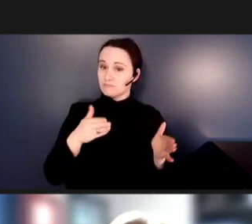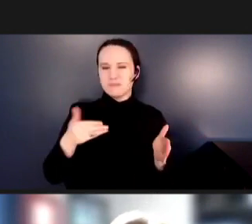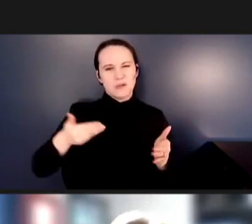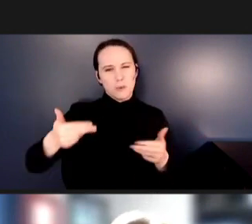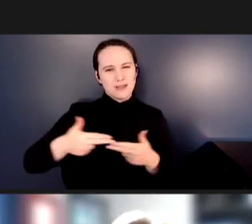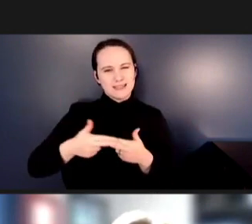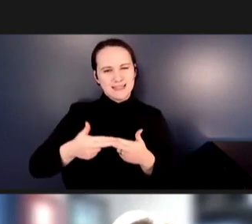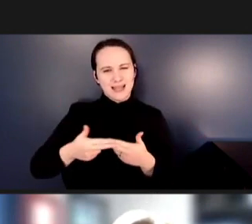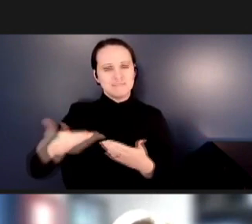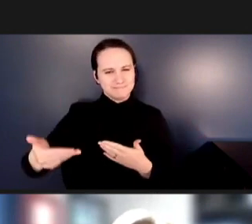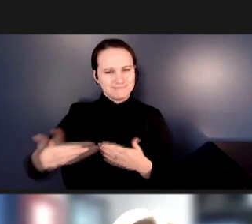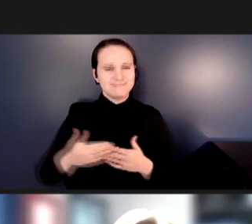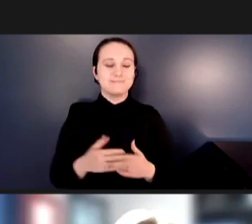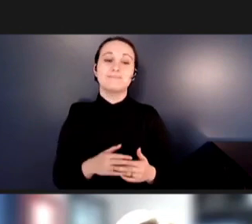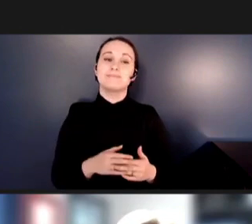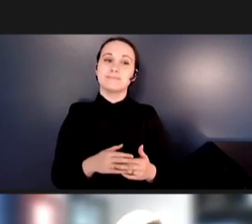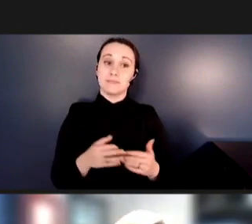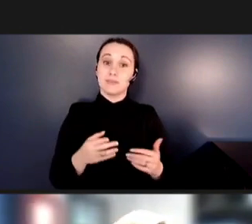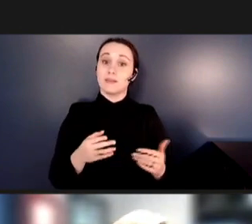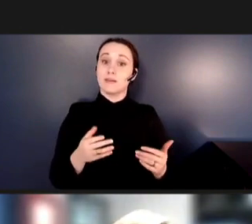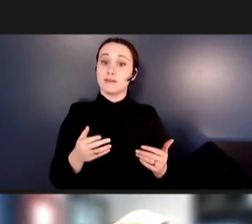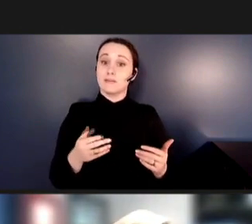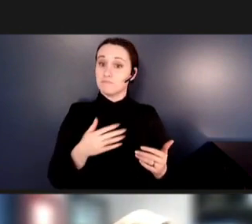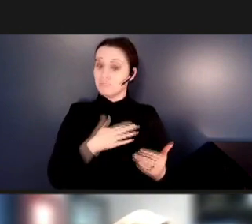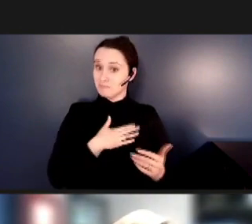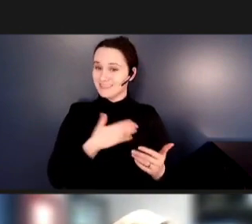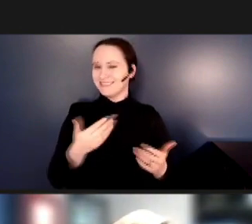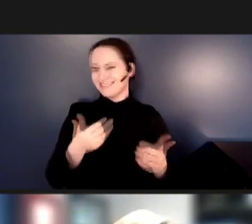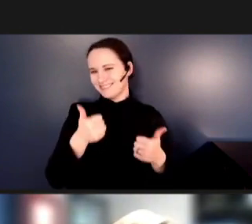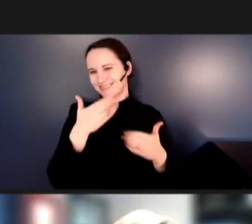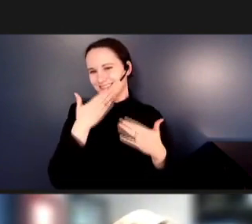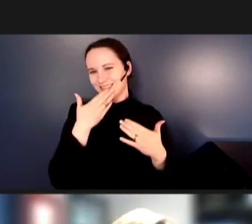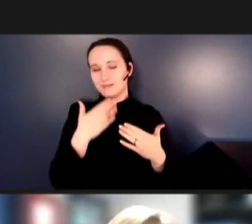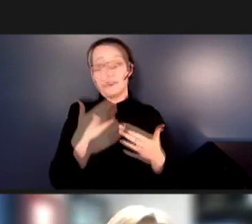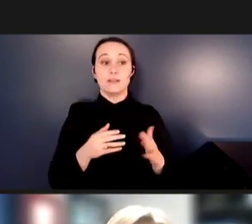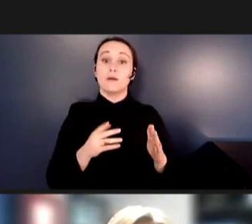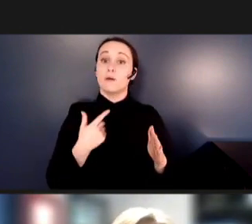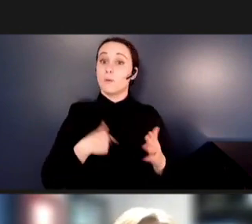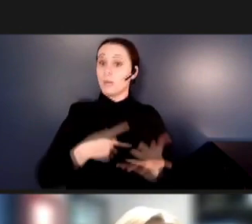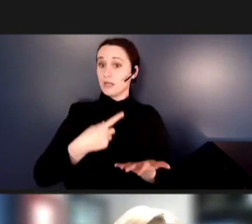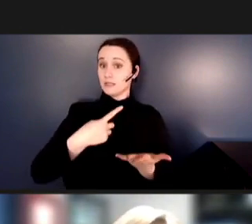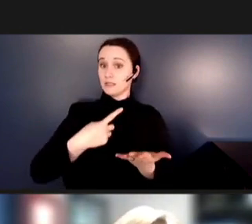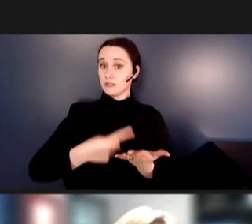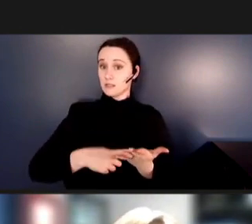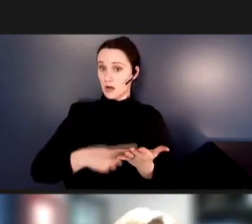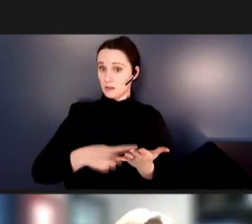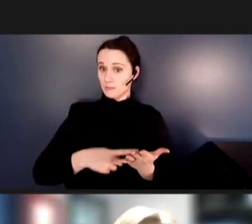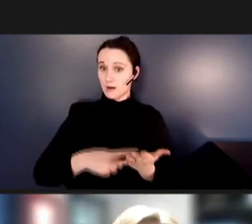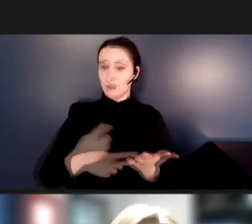and advance to the next slide, if you will. That would be great. So, when we talk about strategies,